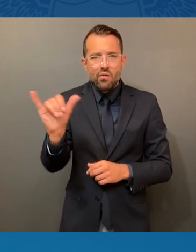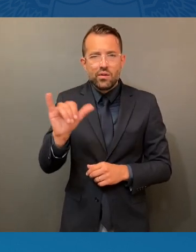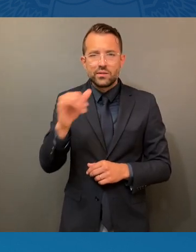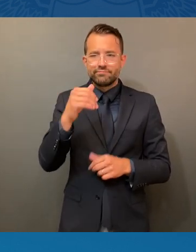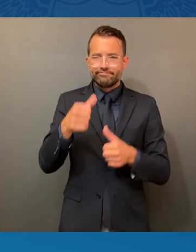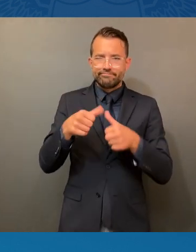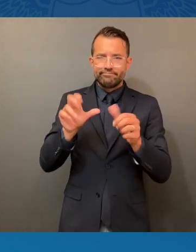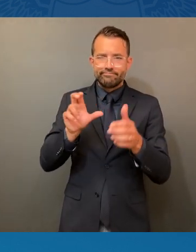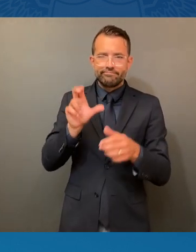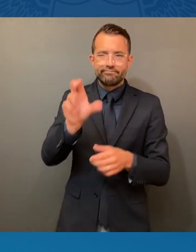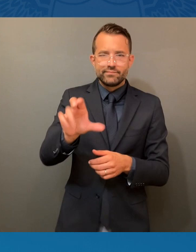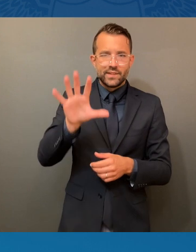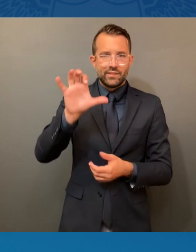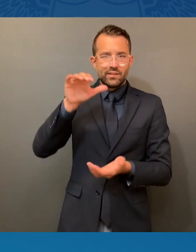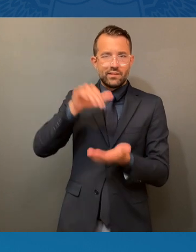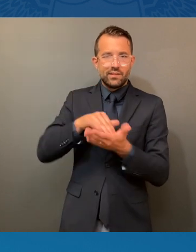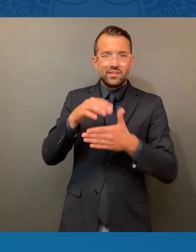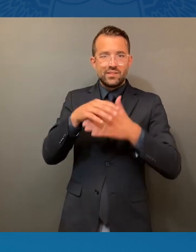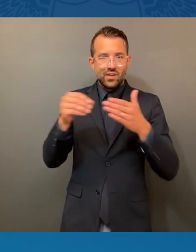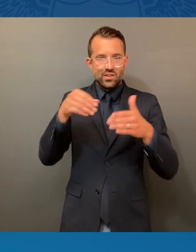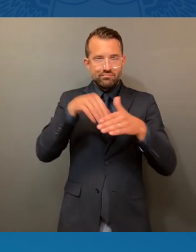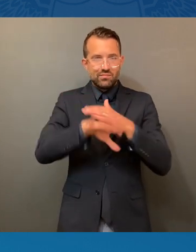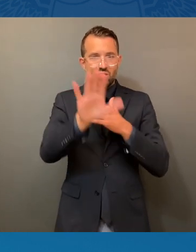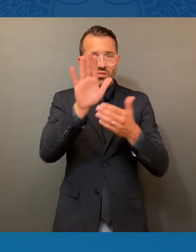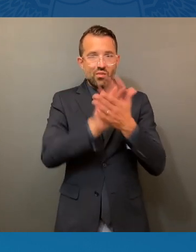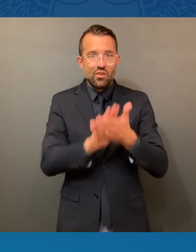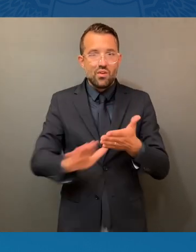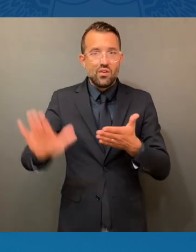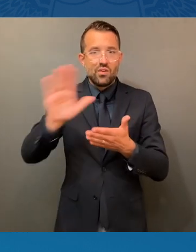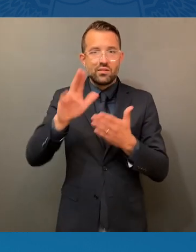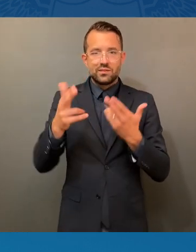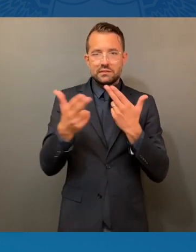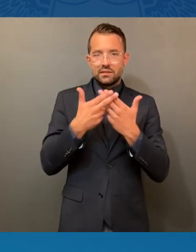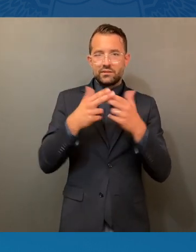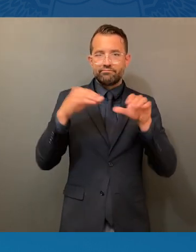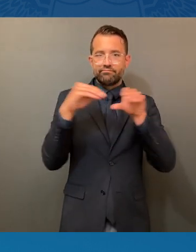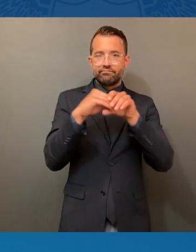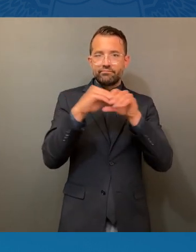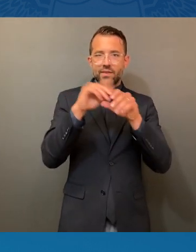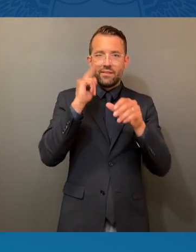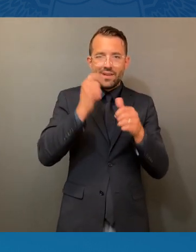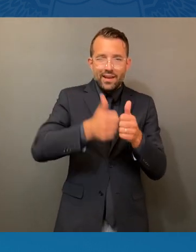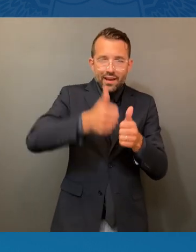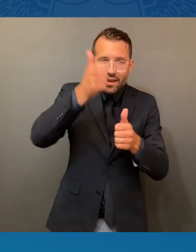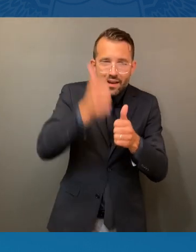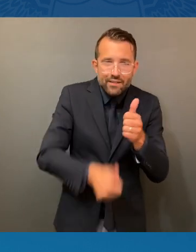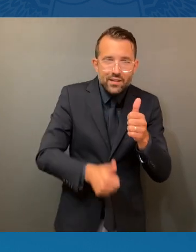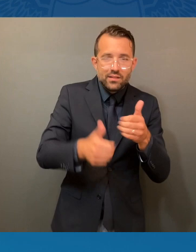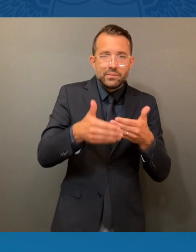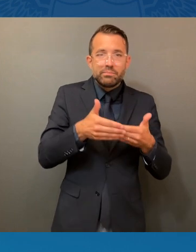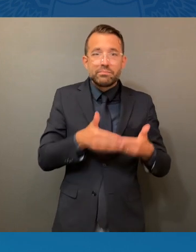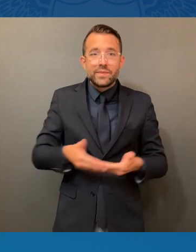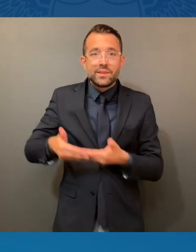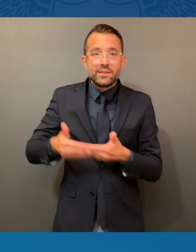savings account for every single baby born into a low-income family in Oakland,